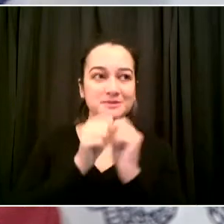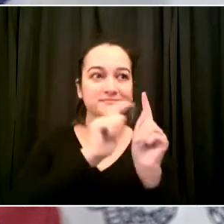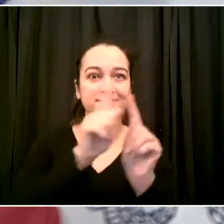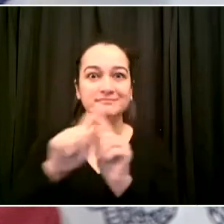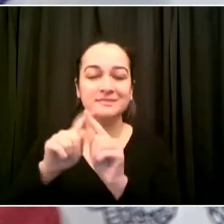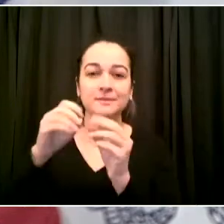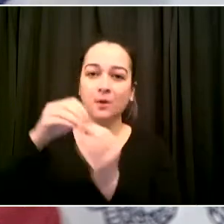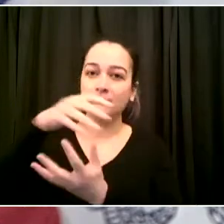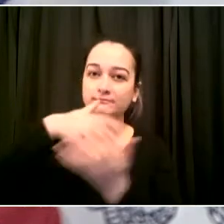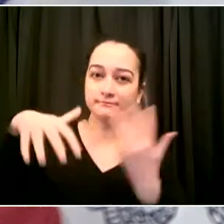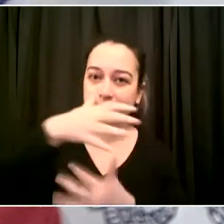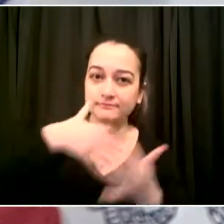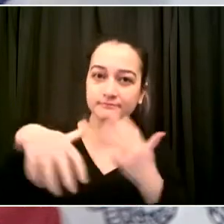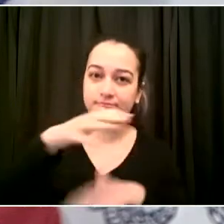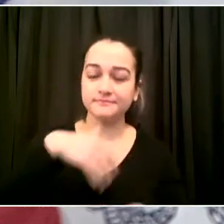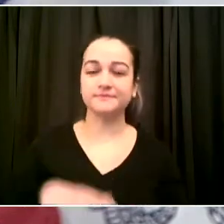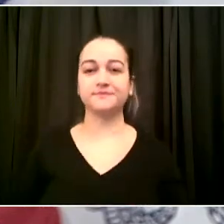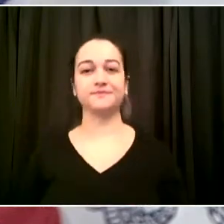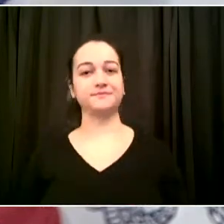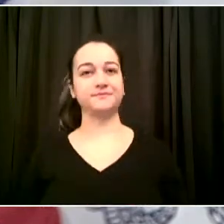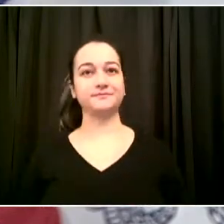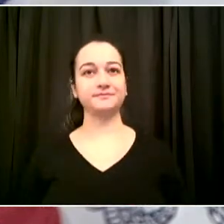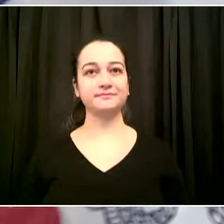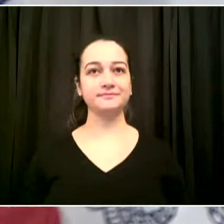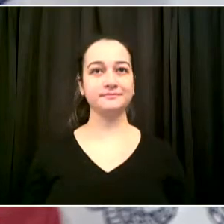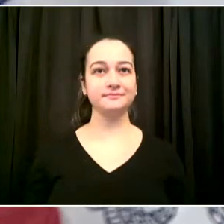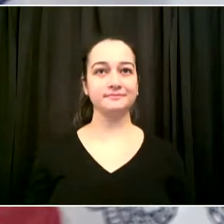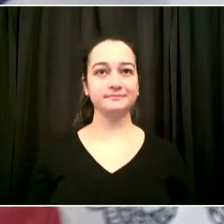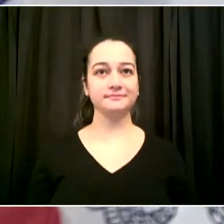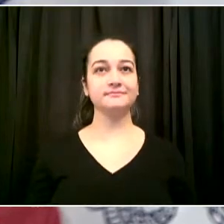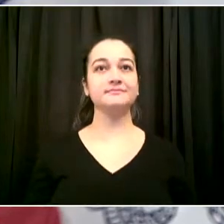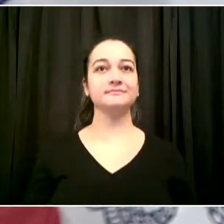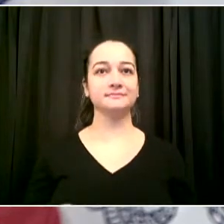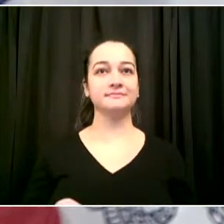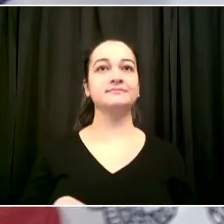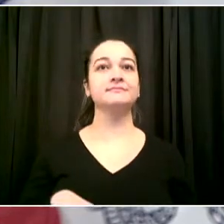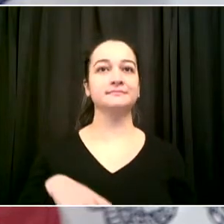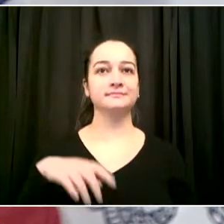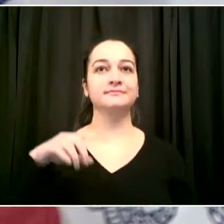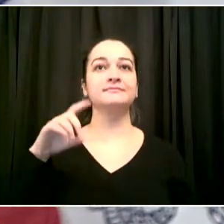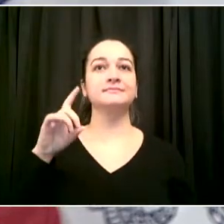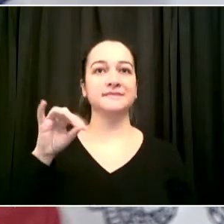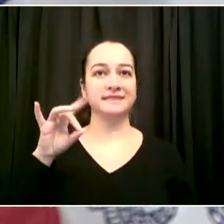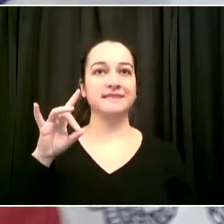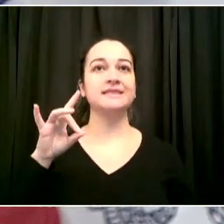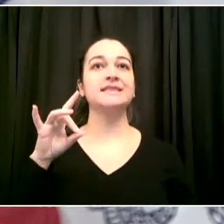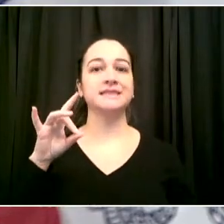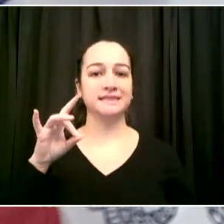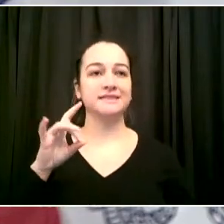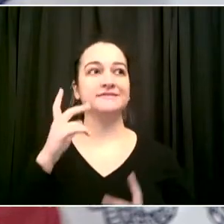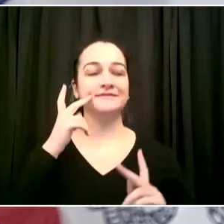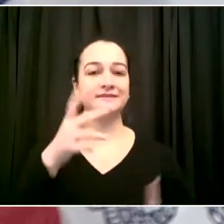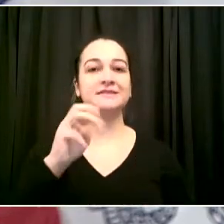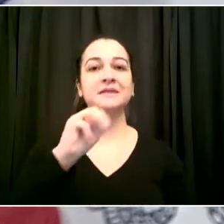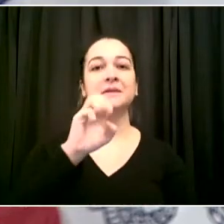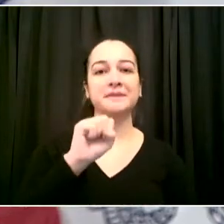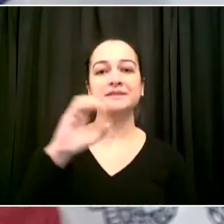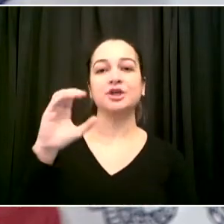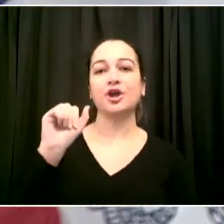WARMTH AND THE